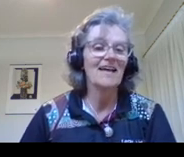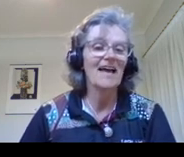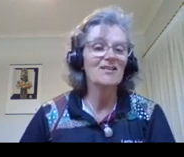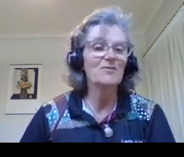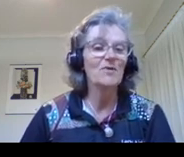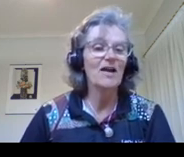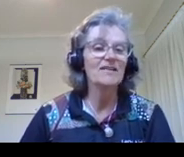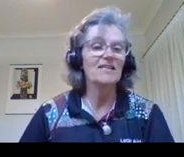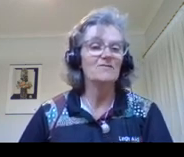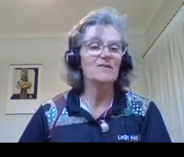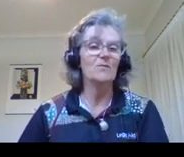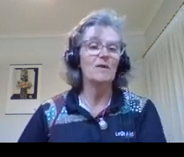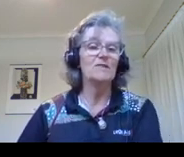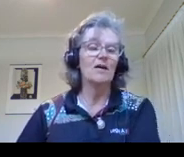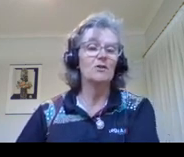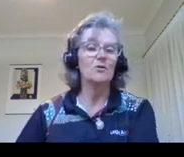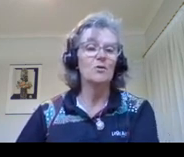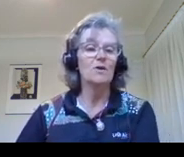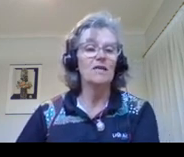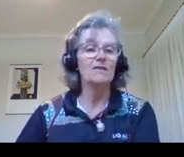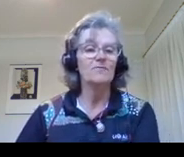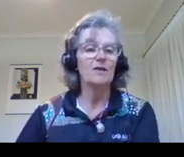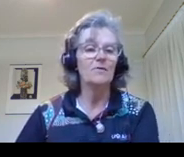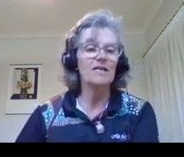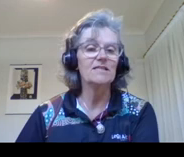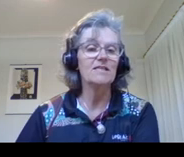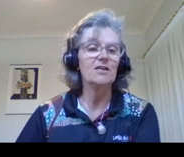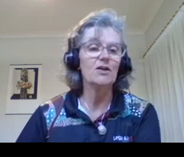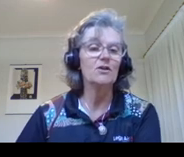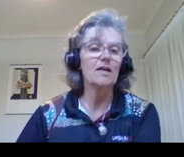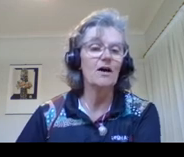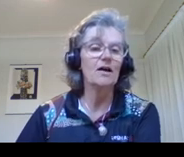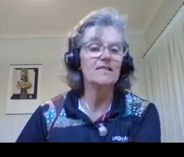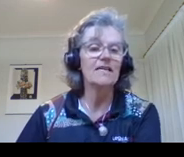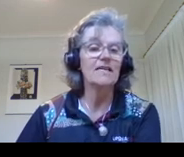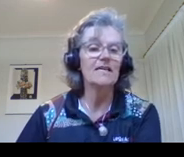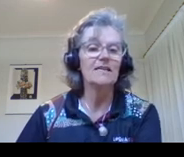and your browser gives the website your cookie it reads the unique id in the